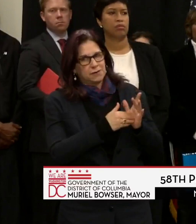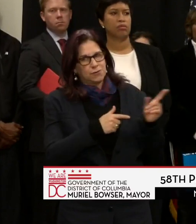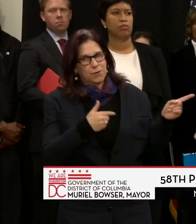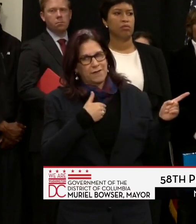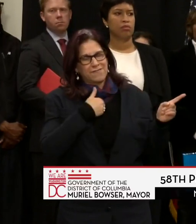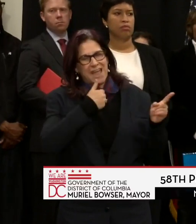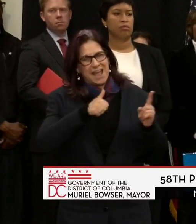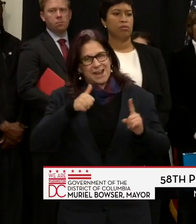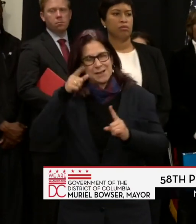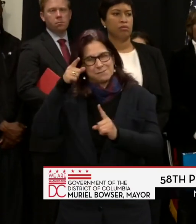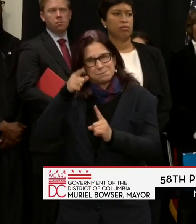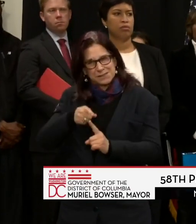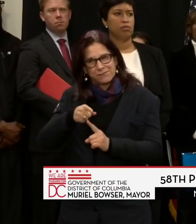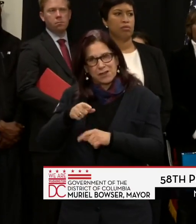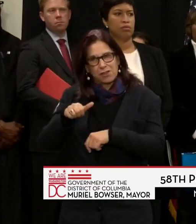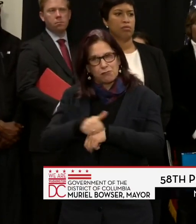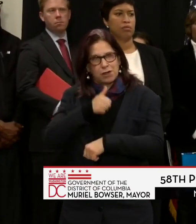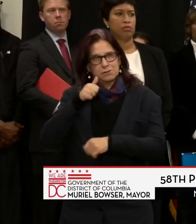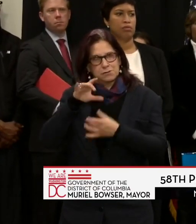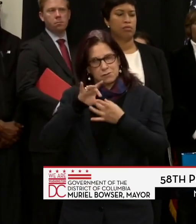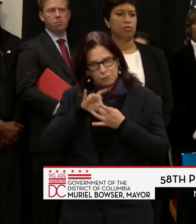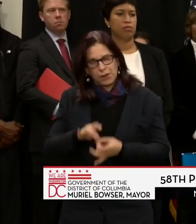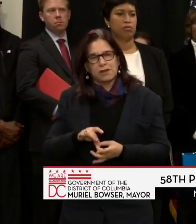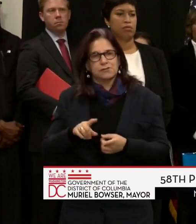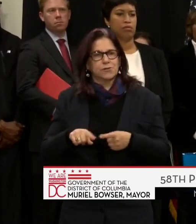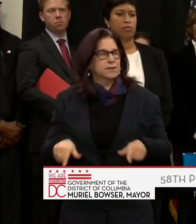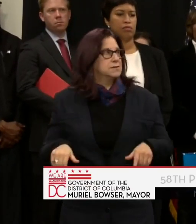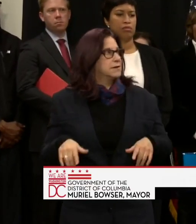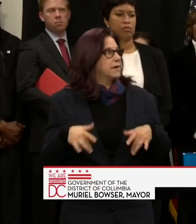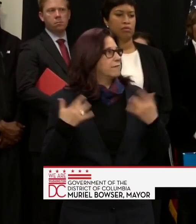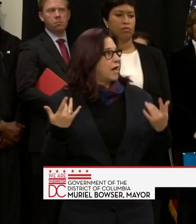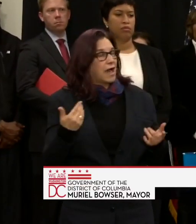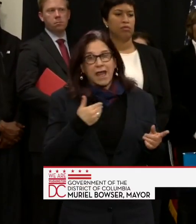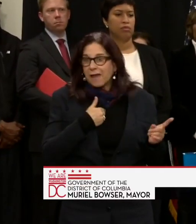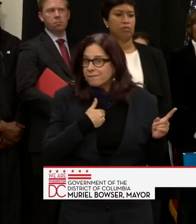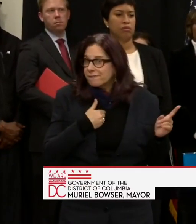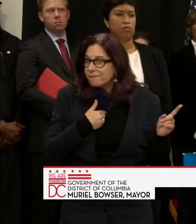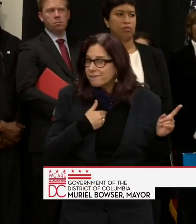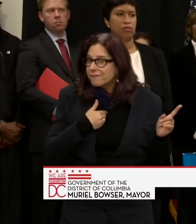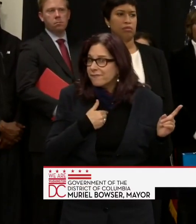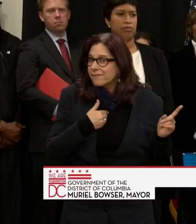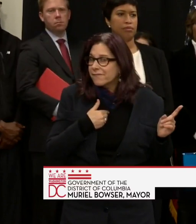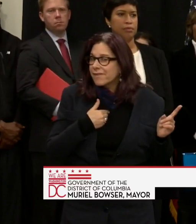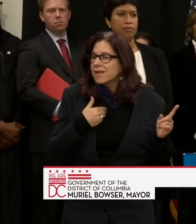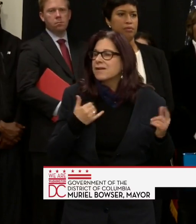RELATED TO THIS EVENT? >> WE'RE WORKING CLOSELY WITH THE FBI AND OUR OTHER LAW ENFORCEMENT INTELLIGENCE